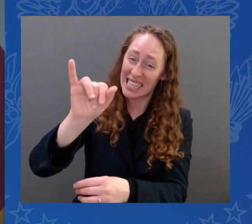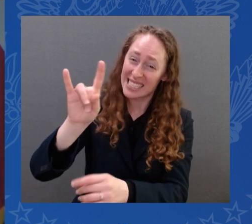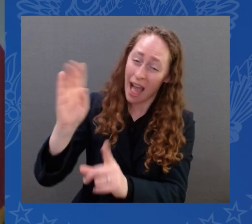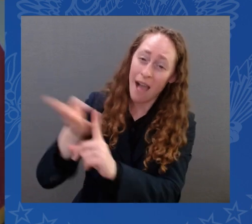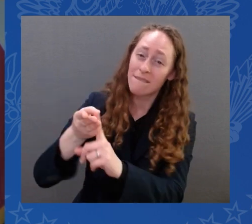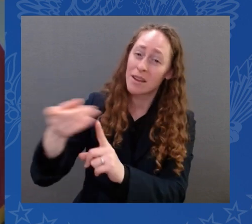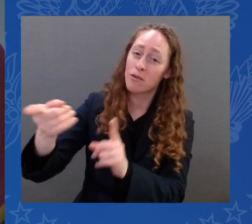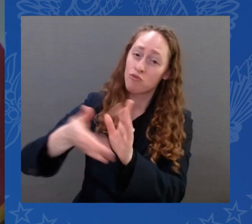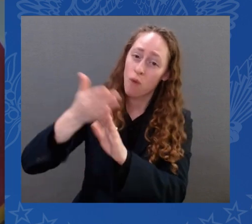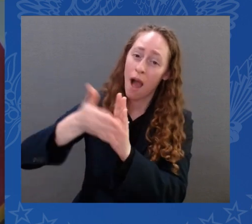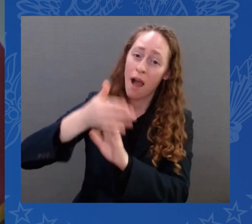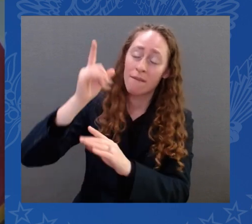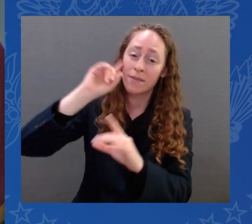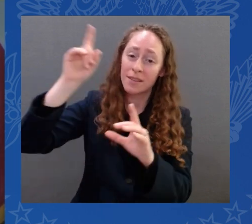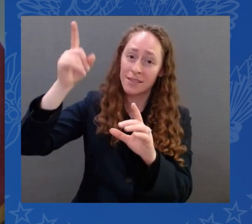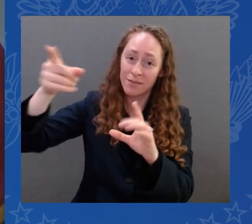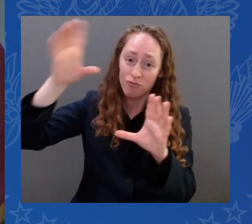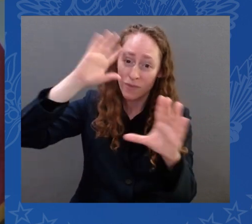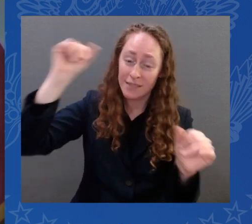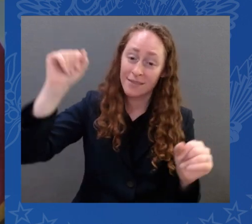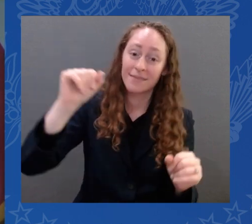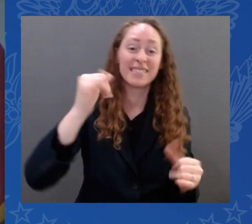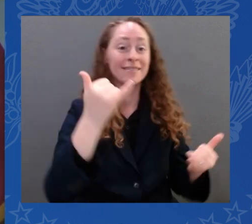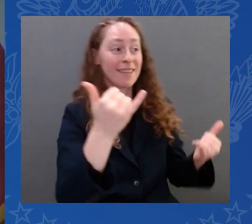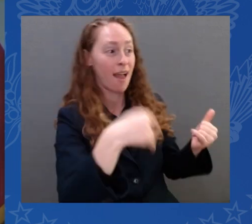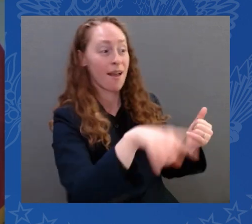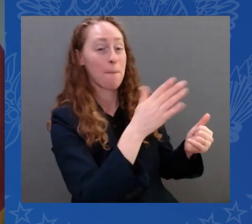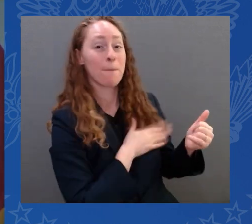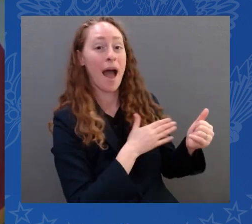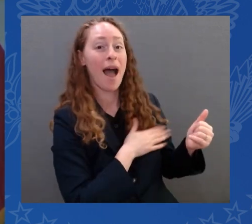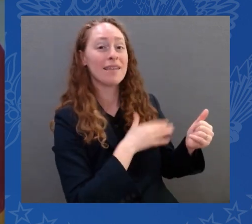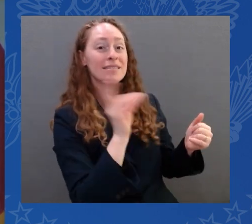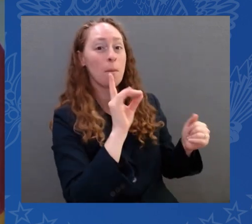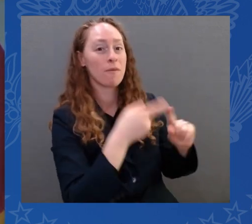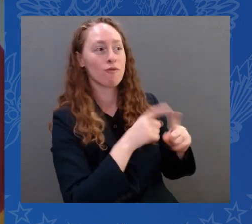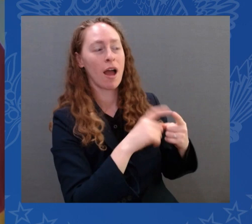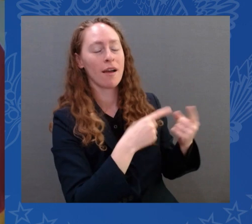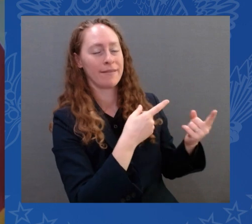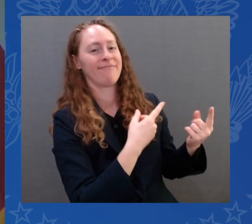He always lived by a code -- the same code that you all have been taught.